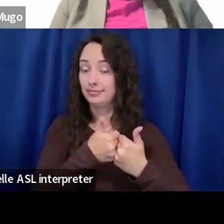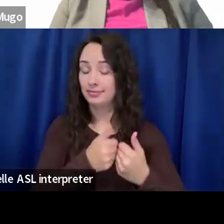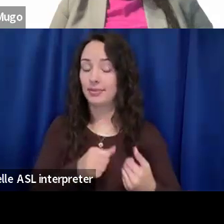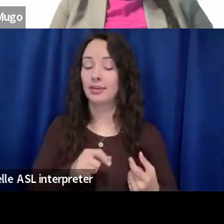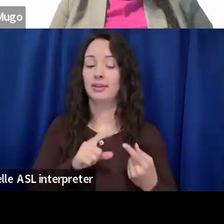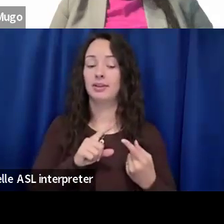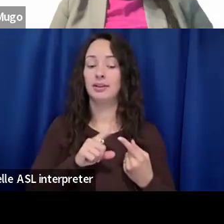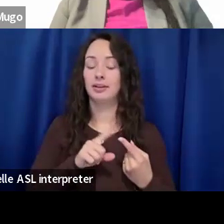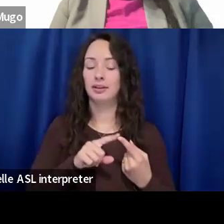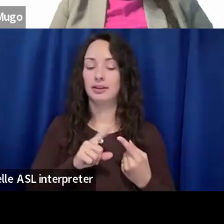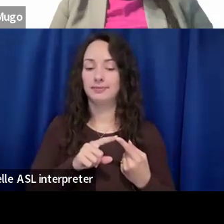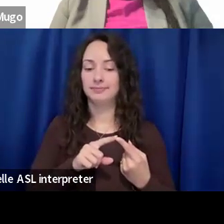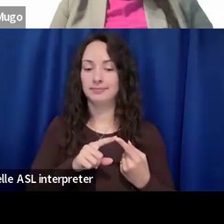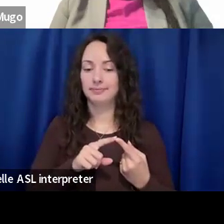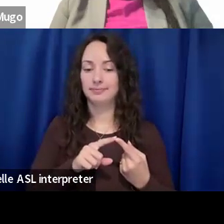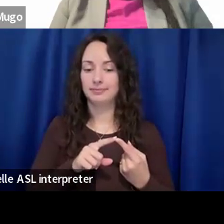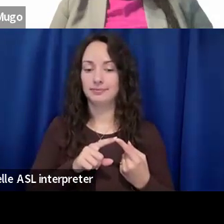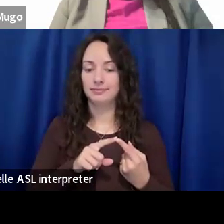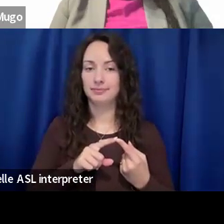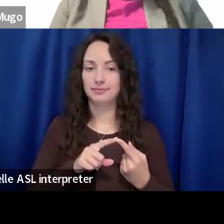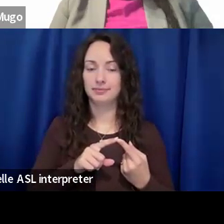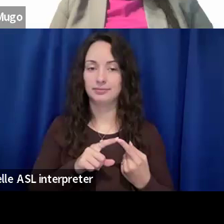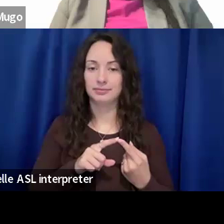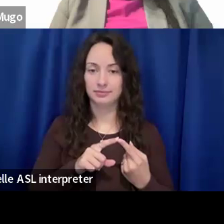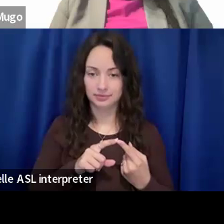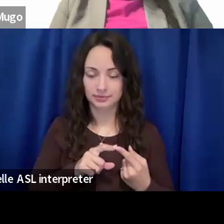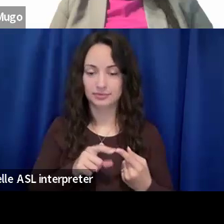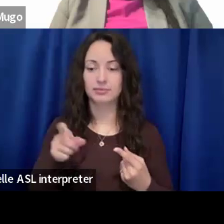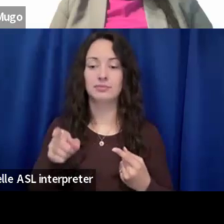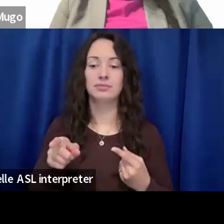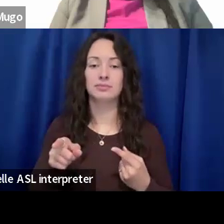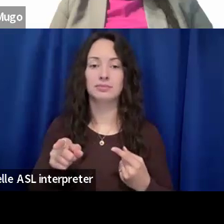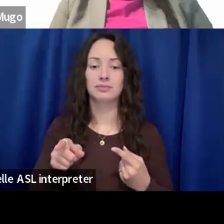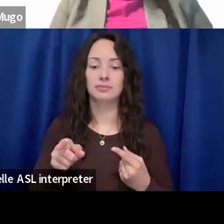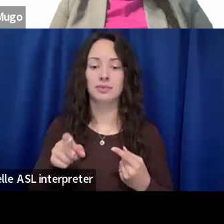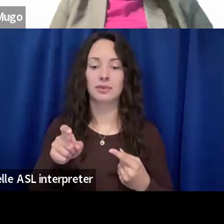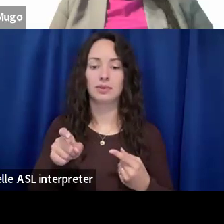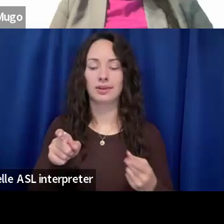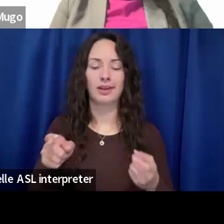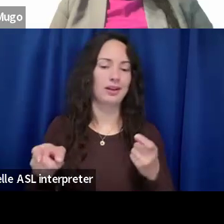a huge reorganization between two different colleges. One of the strengths of our grant